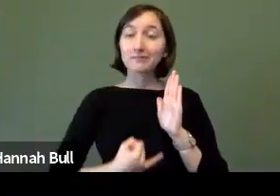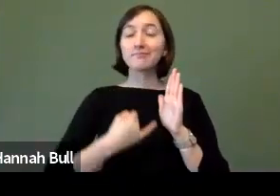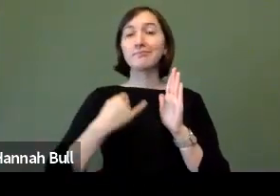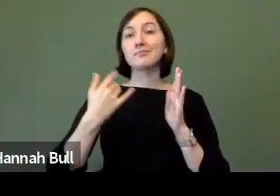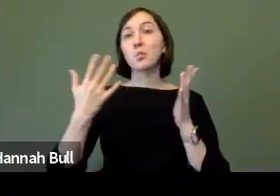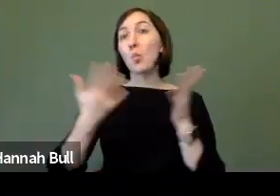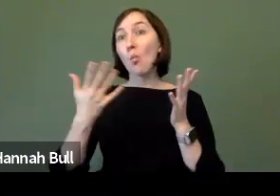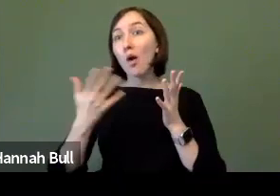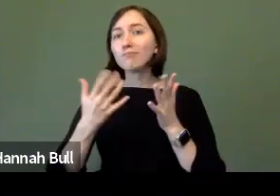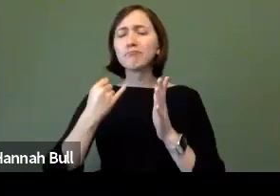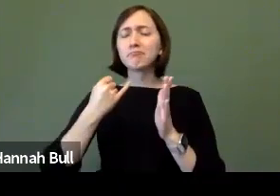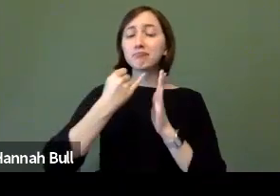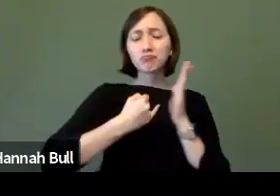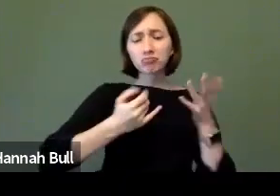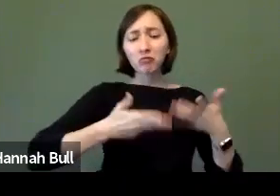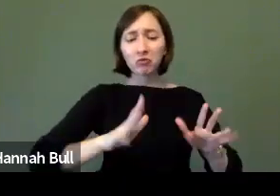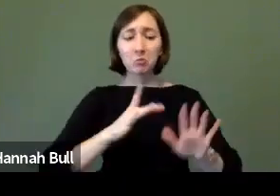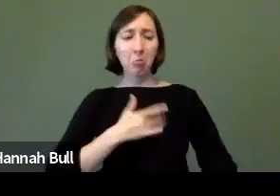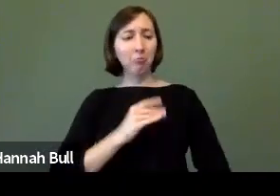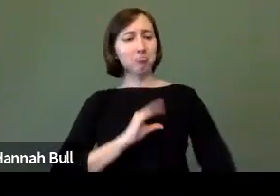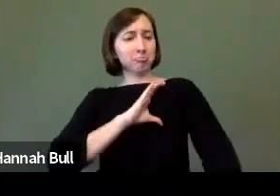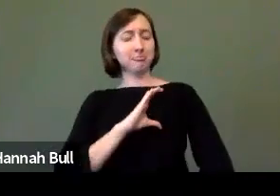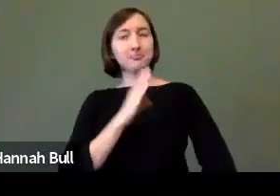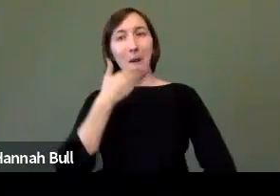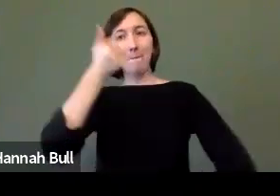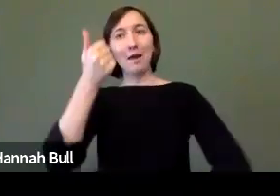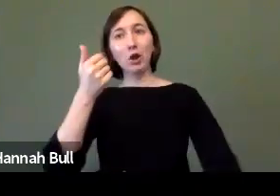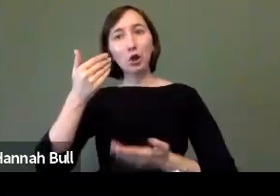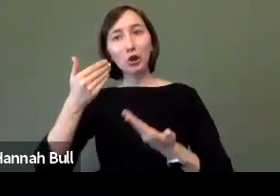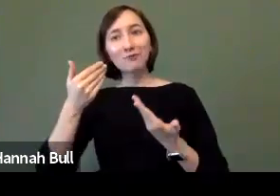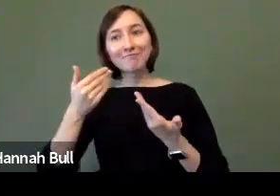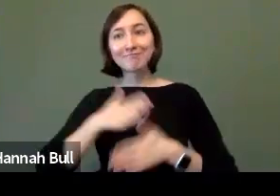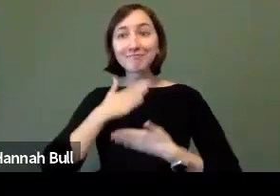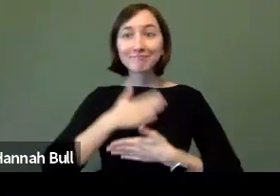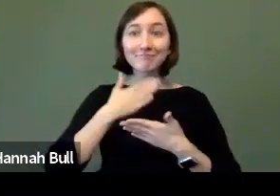concentration, reduction of anxiety. It can lead to an emotional release.